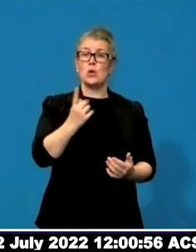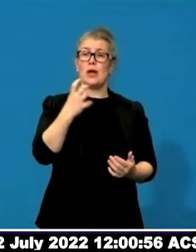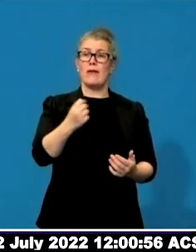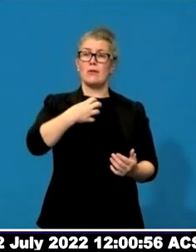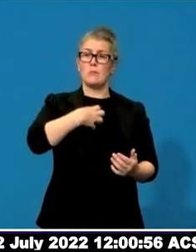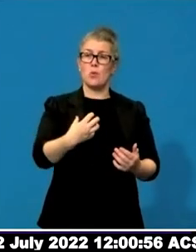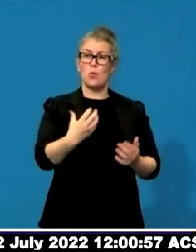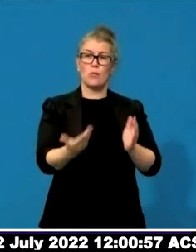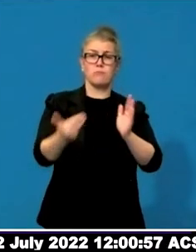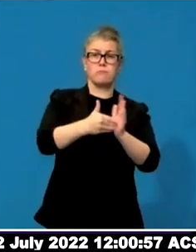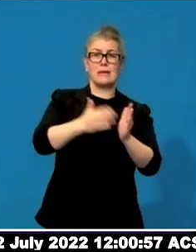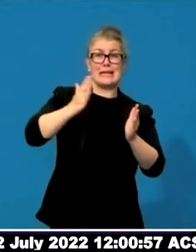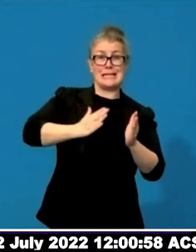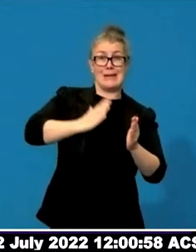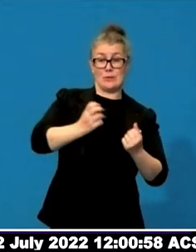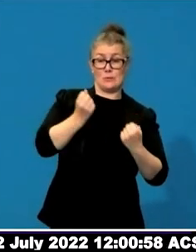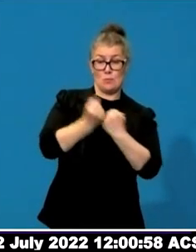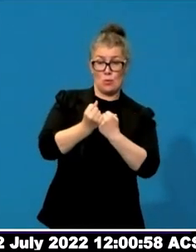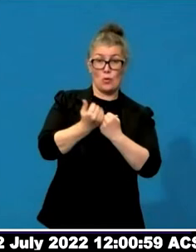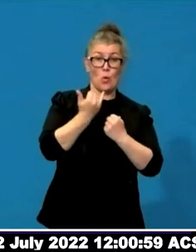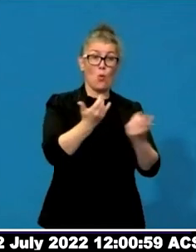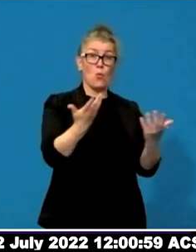or where their needs are not able to be met on community -